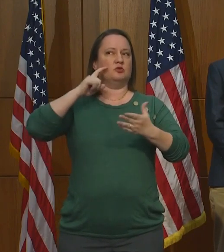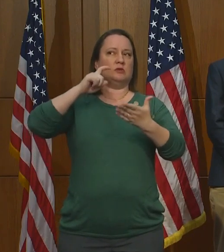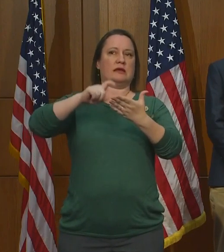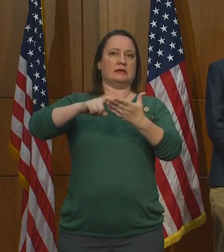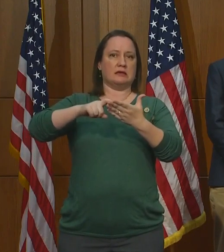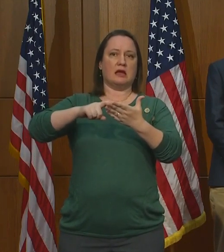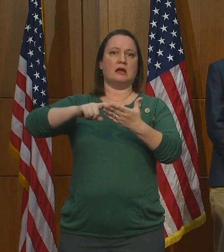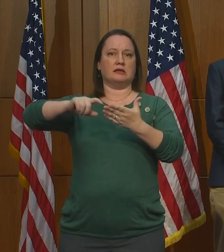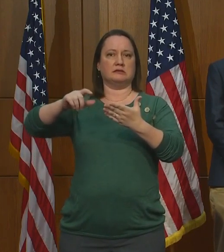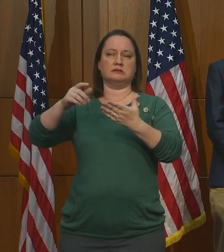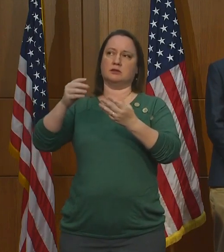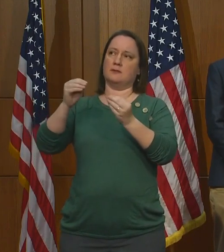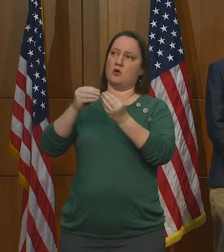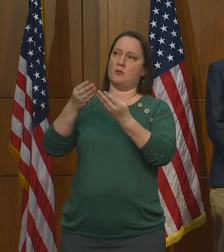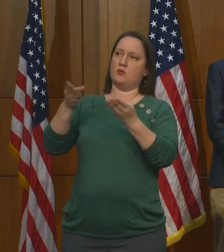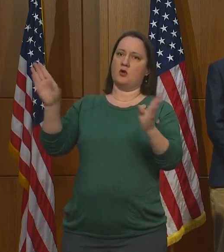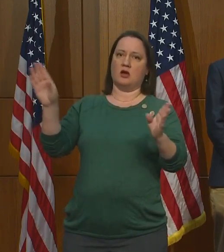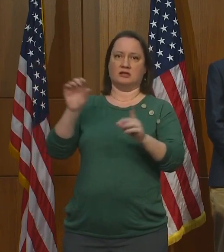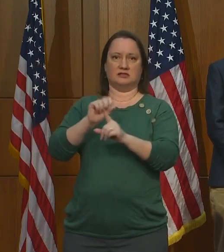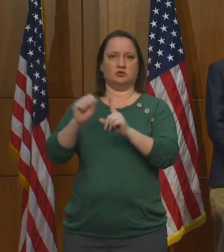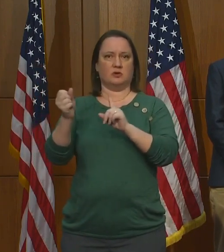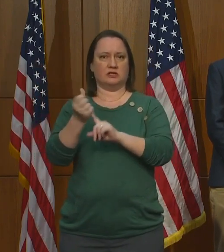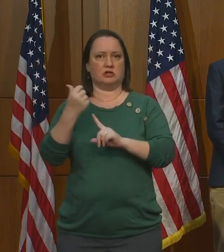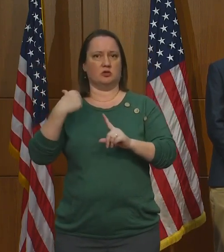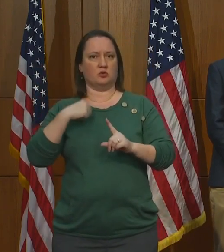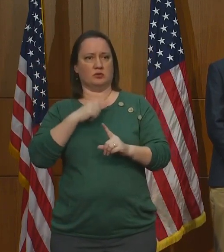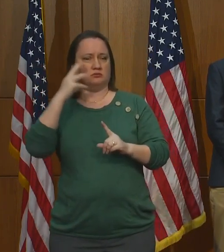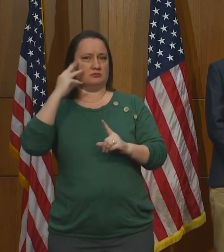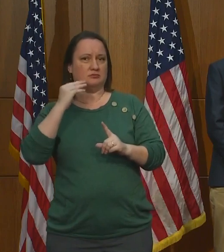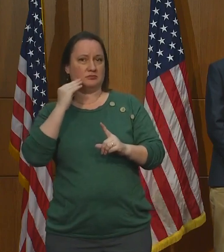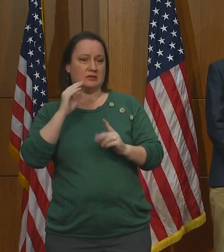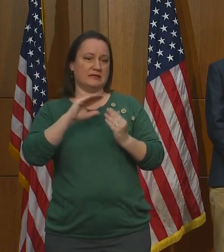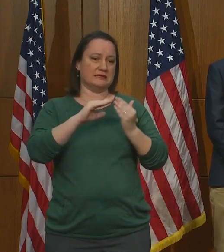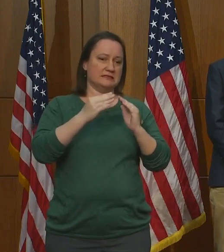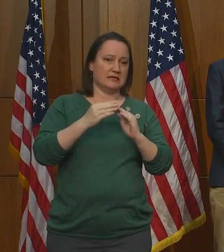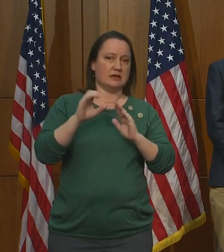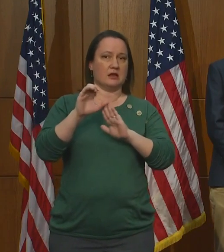PAUSE AND RECOGNIZE THE BROADER